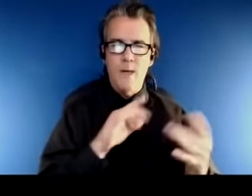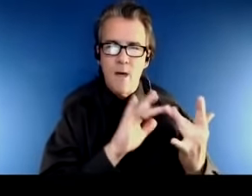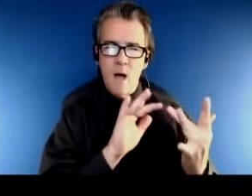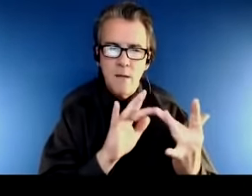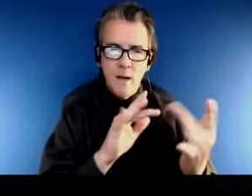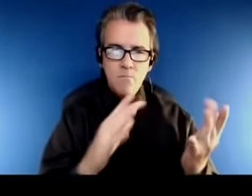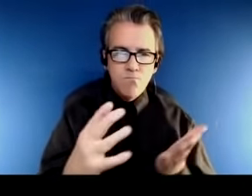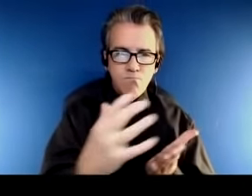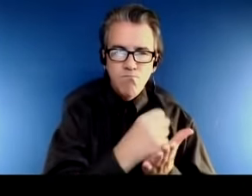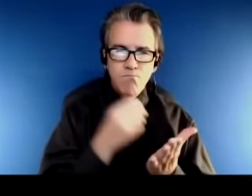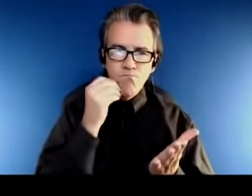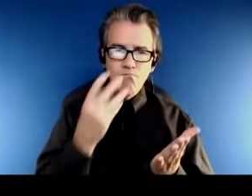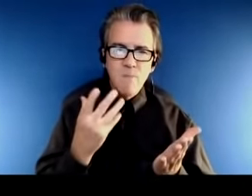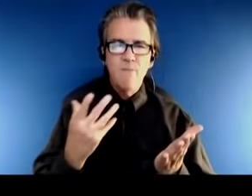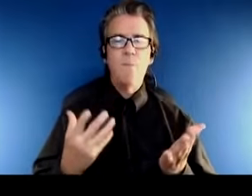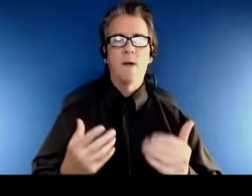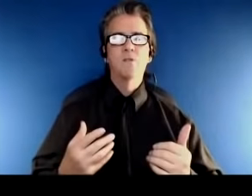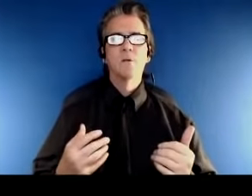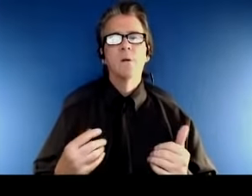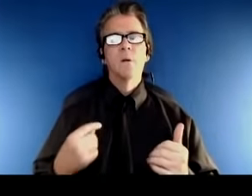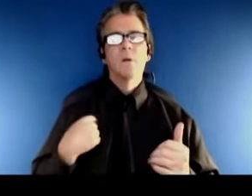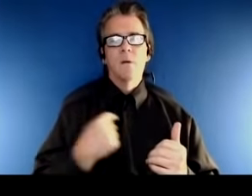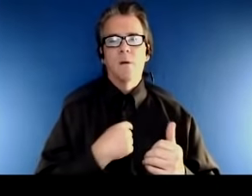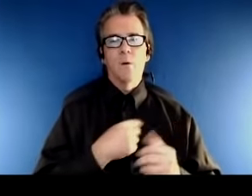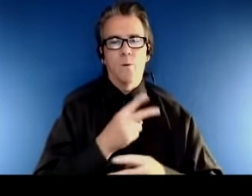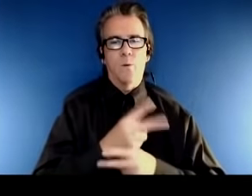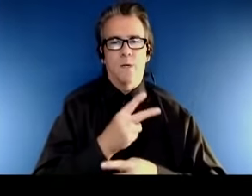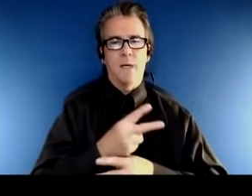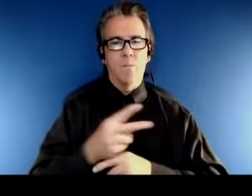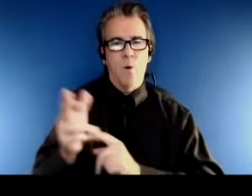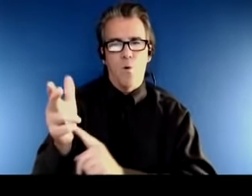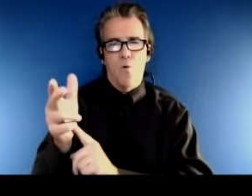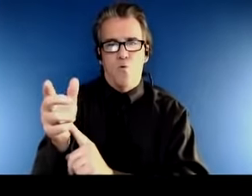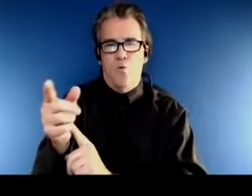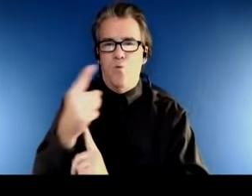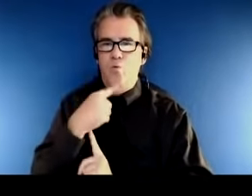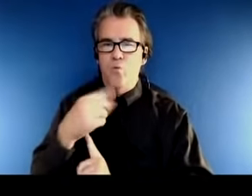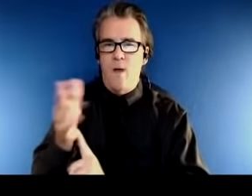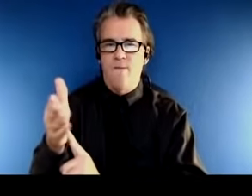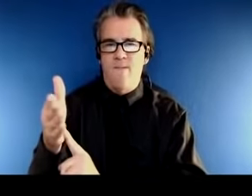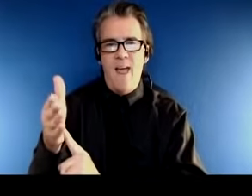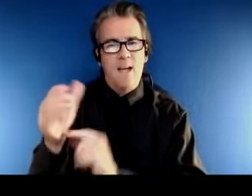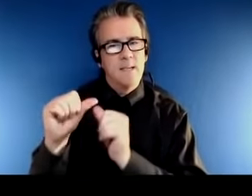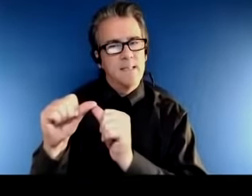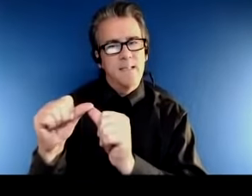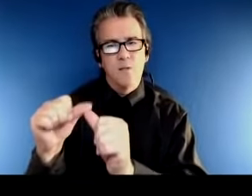on our system with the two-KM model that allow us to really tighten that danger zone.